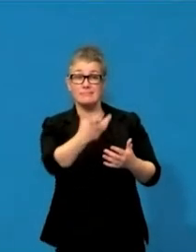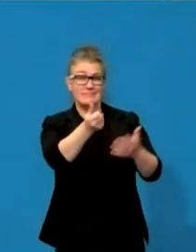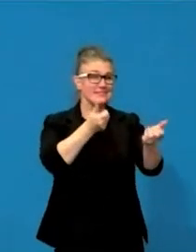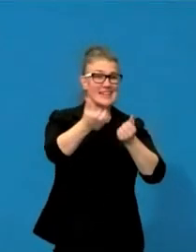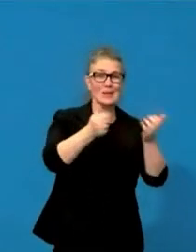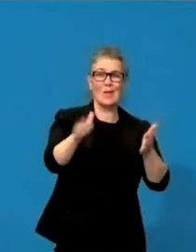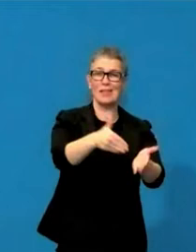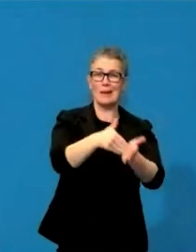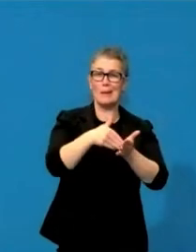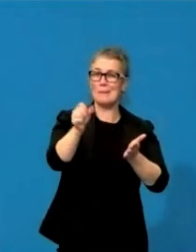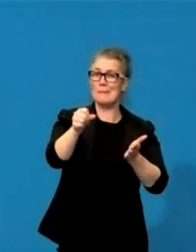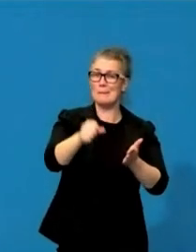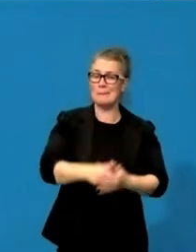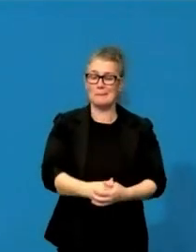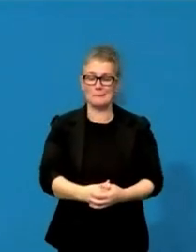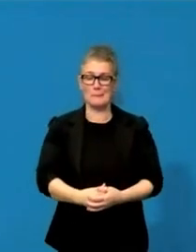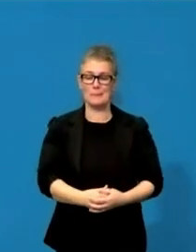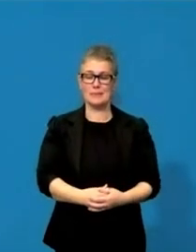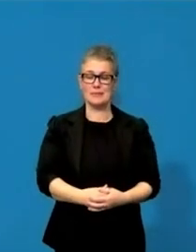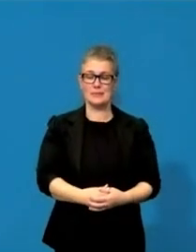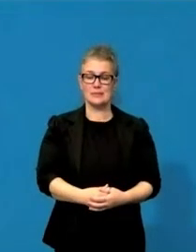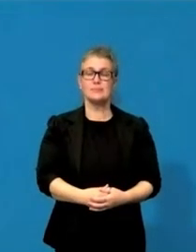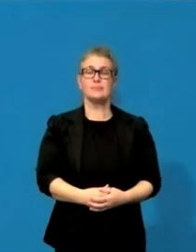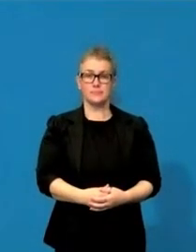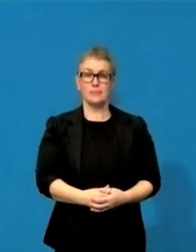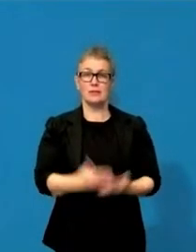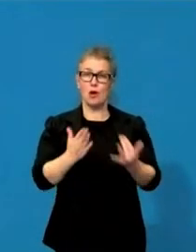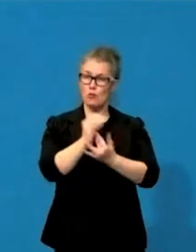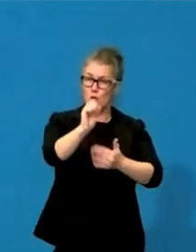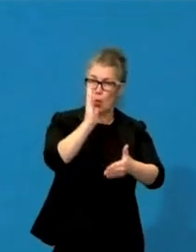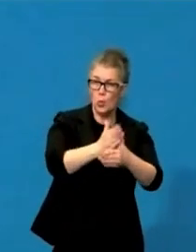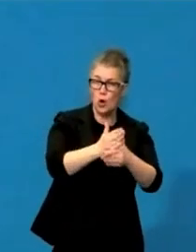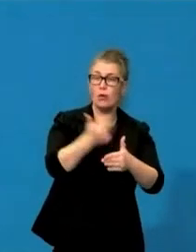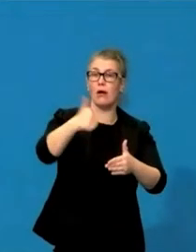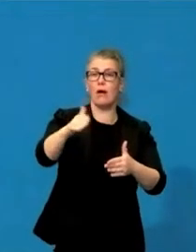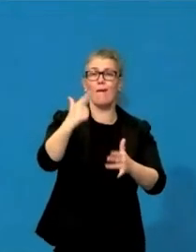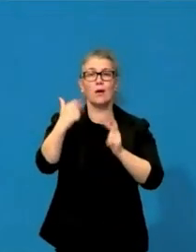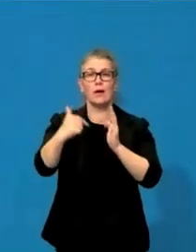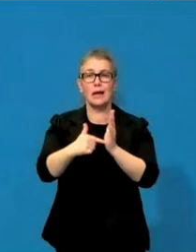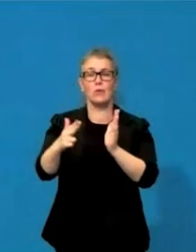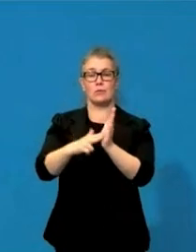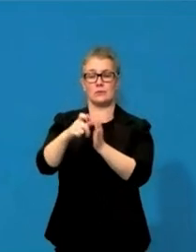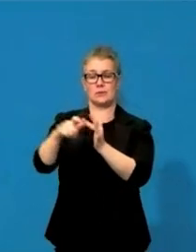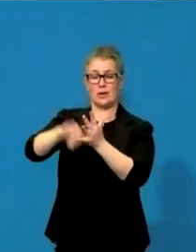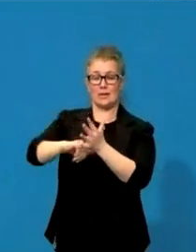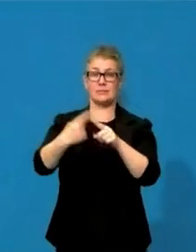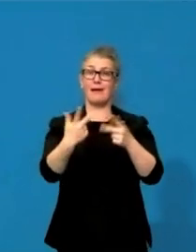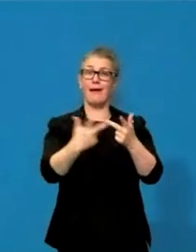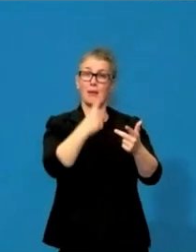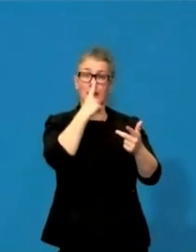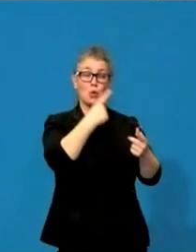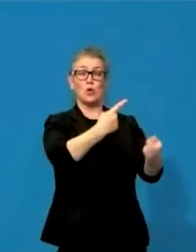And so you learnt through your job and through people also helping you at Marnin.